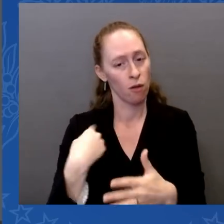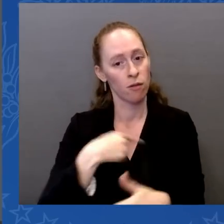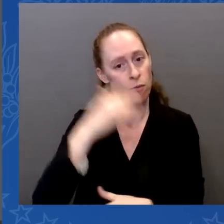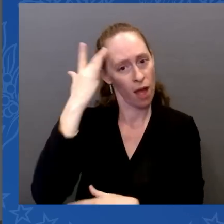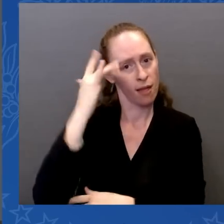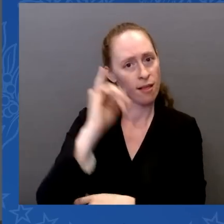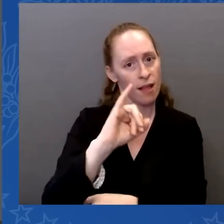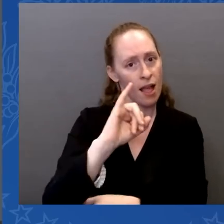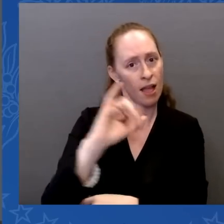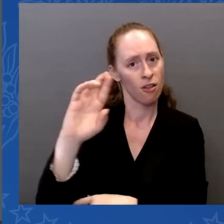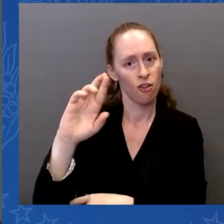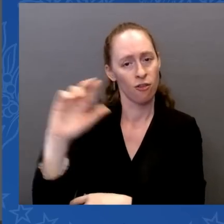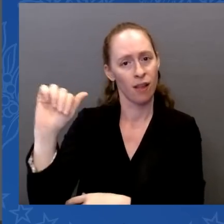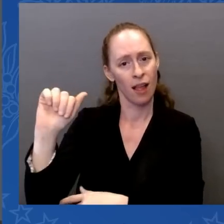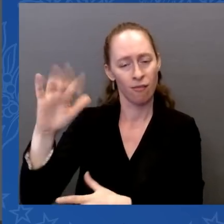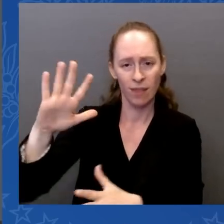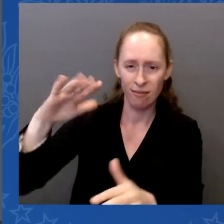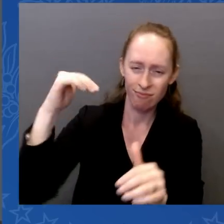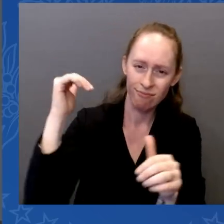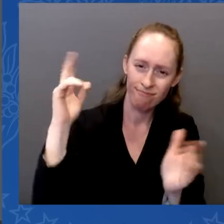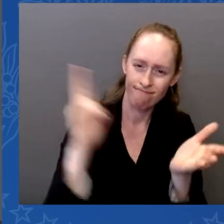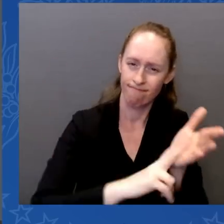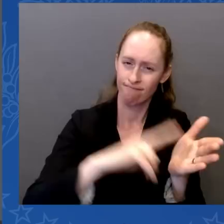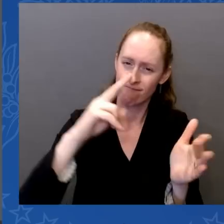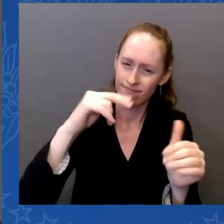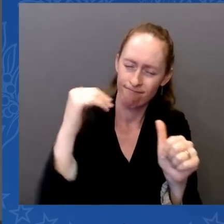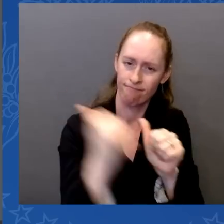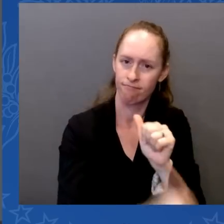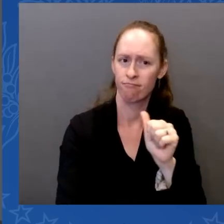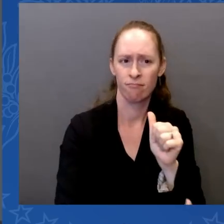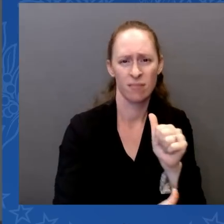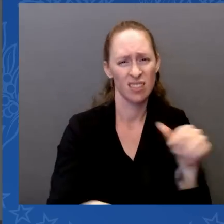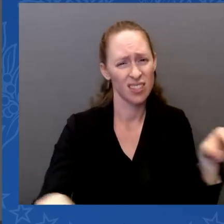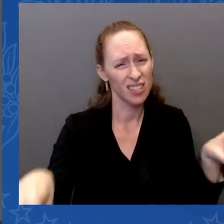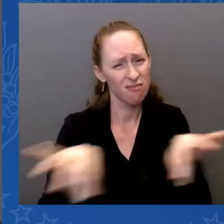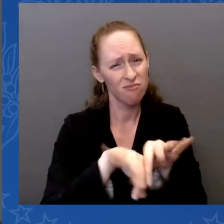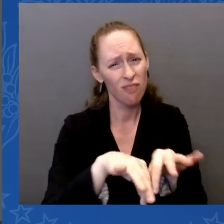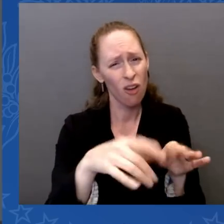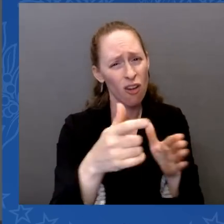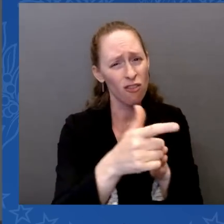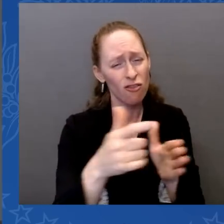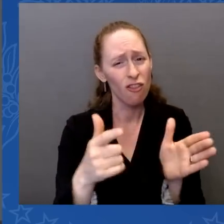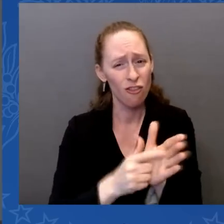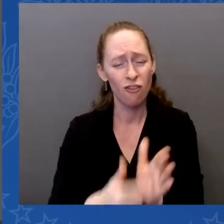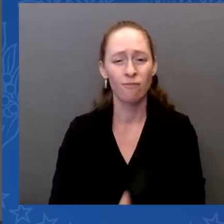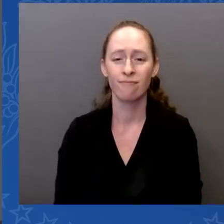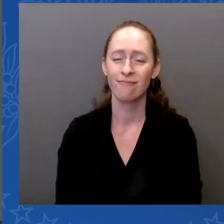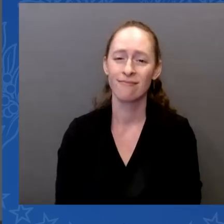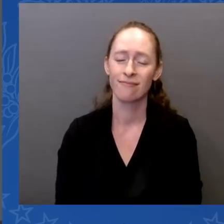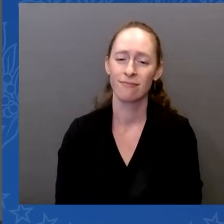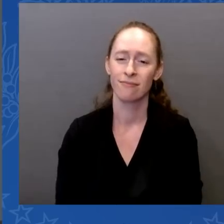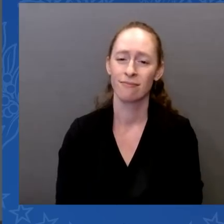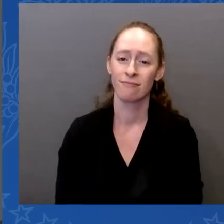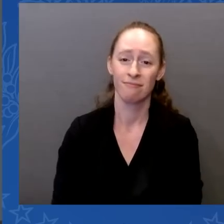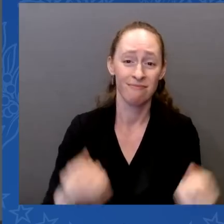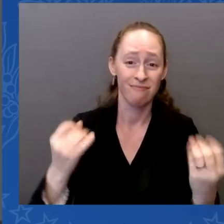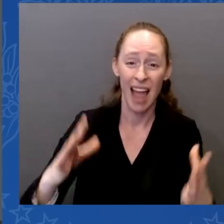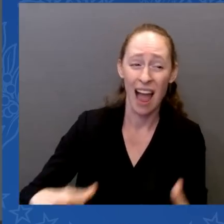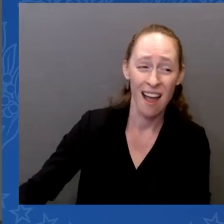I finally -- it finally delivers on the promises that many of us have made in this audience as well that the American people have had to undergo for decades